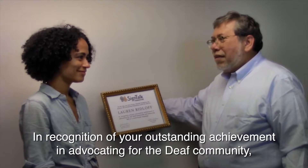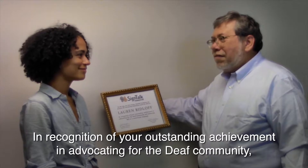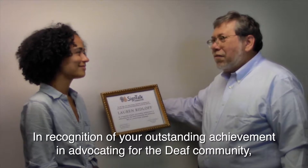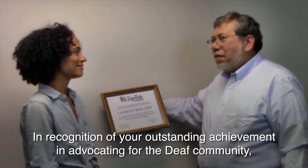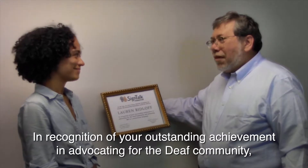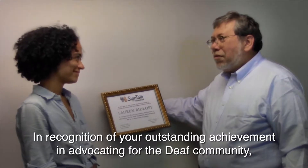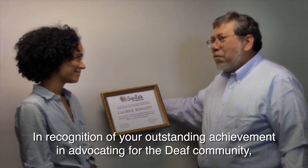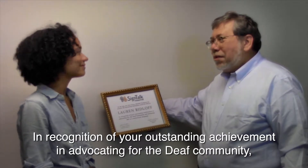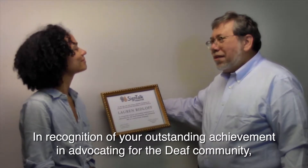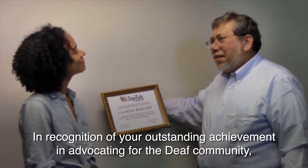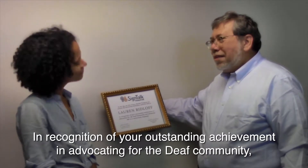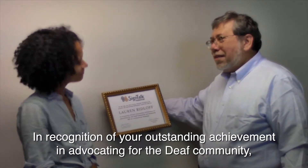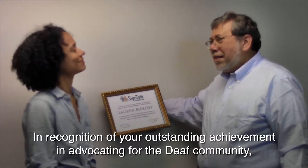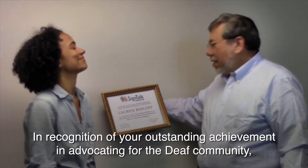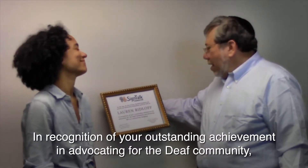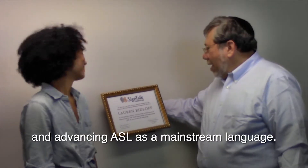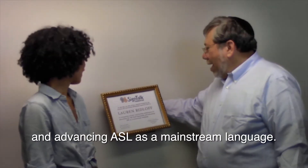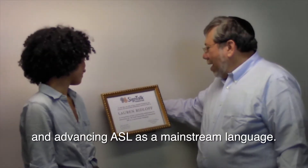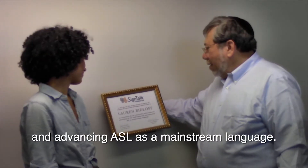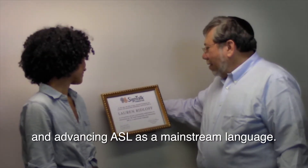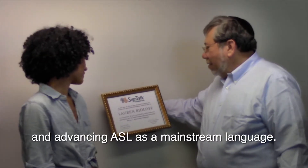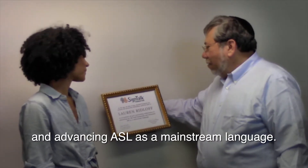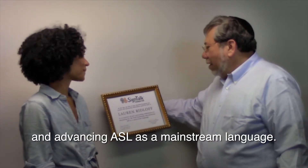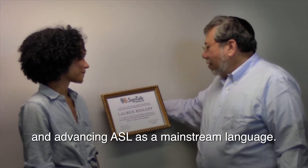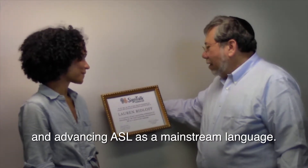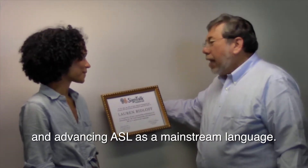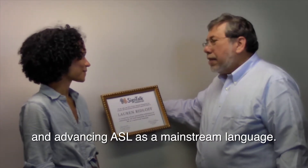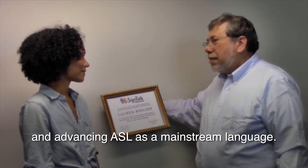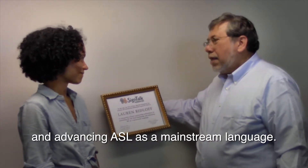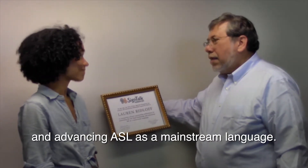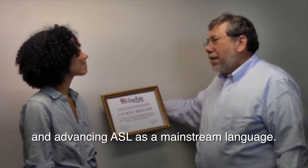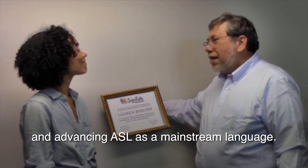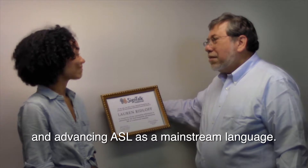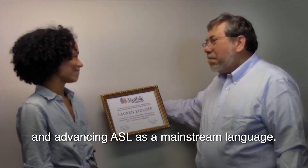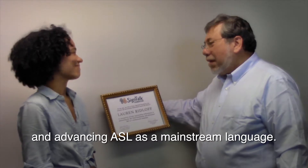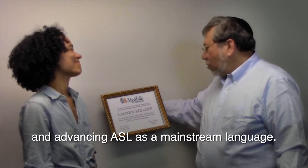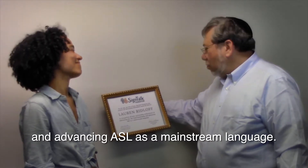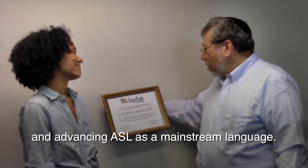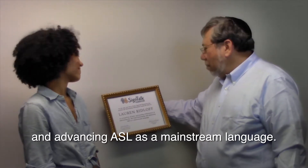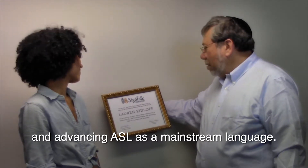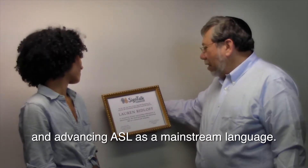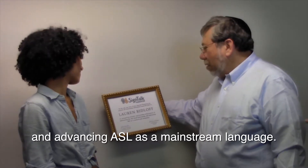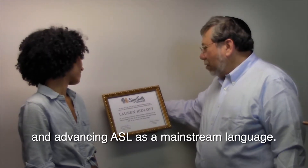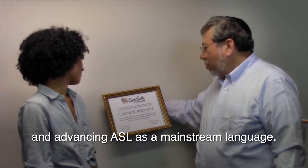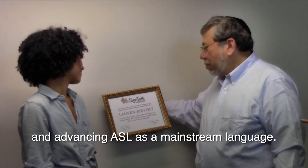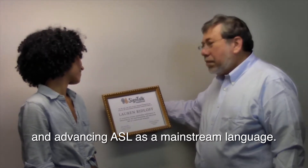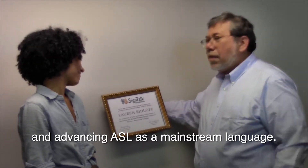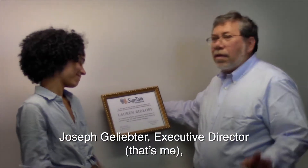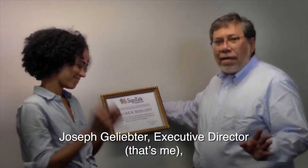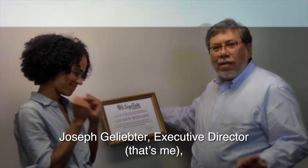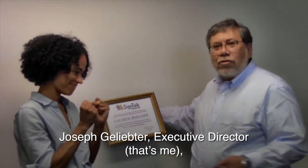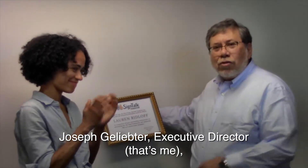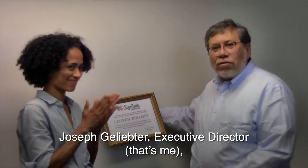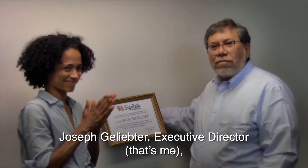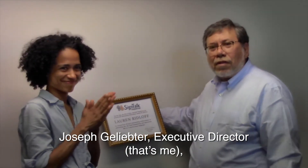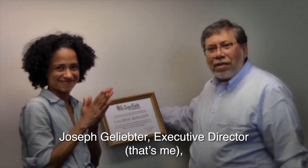In recognition of your outstanding achievement in advocating for the Deaf community.